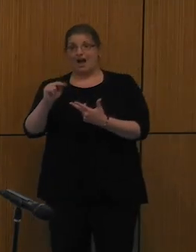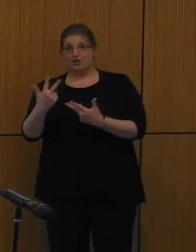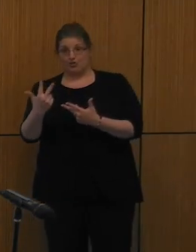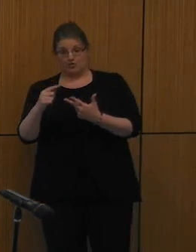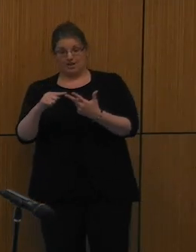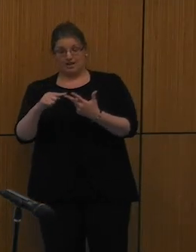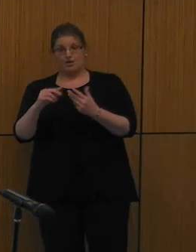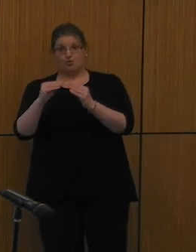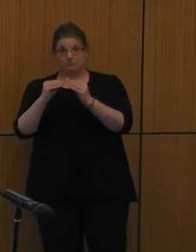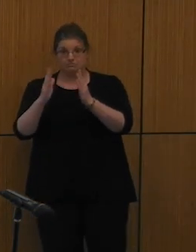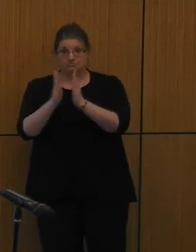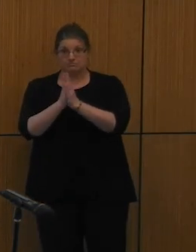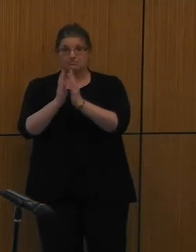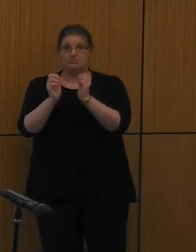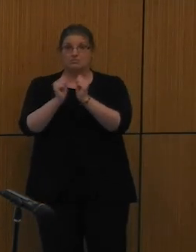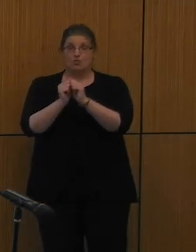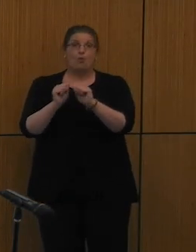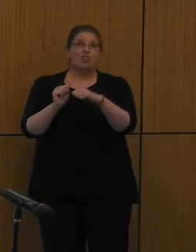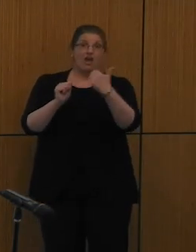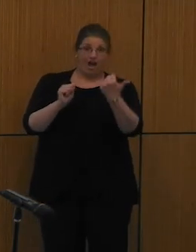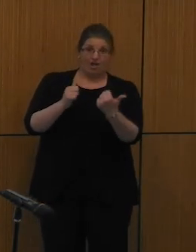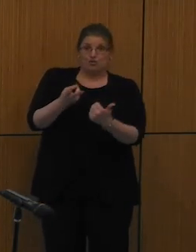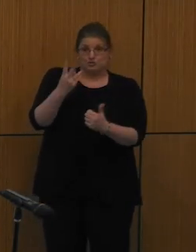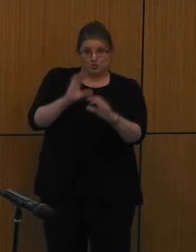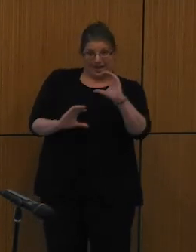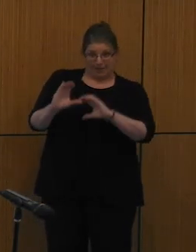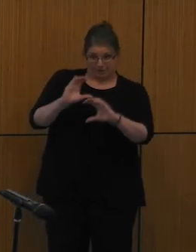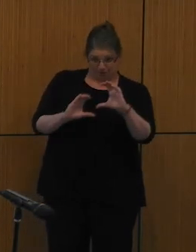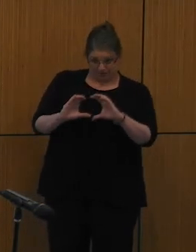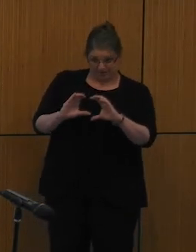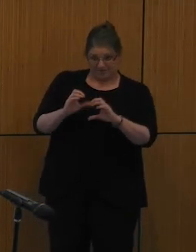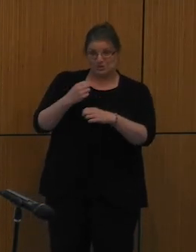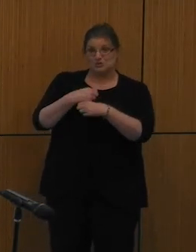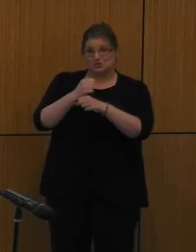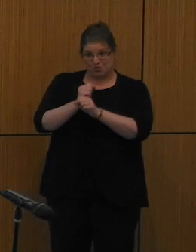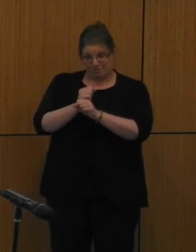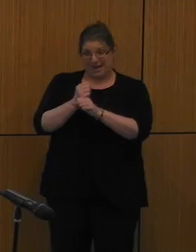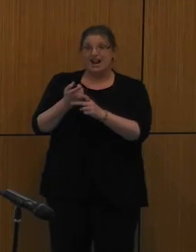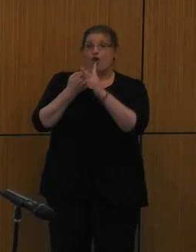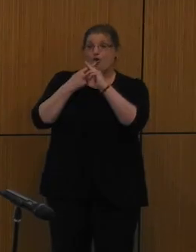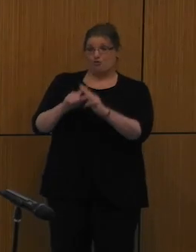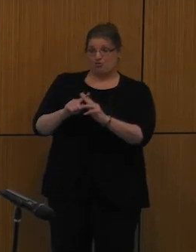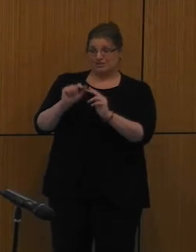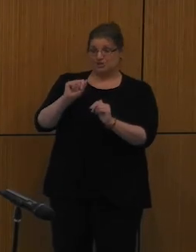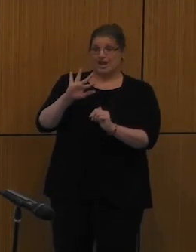in Melnick acid and bromo Melnick acid to make remake bromide. And it makes it in a non stoichiometric amount.